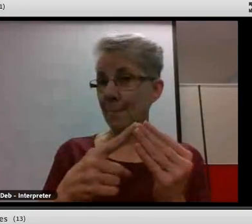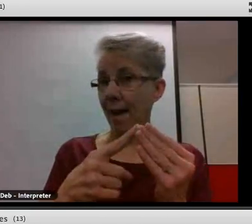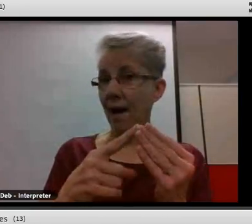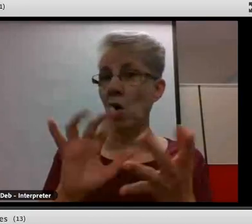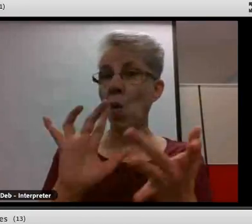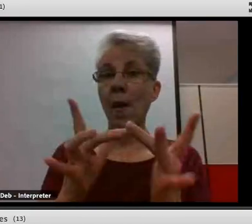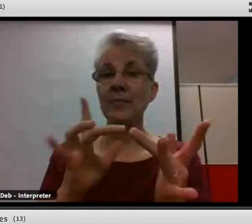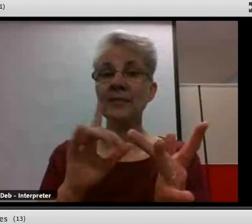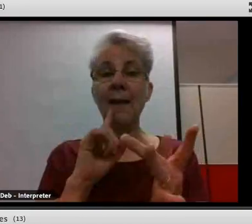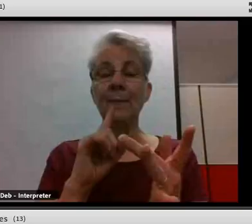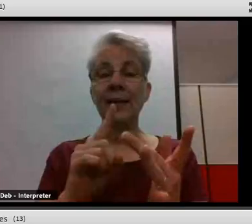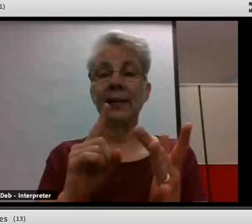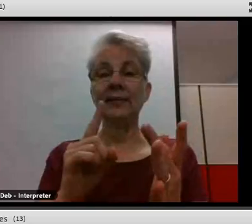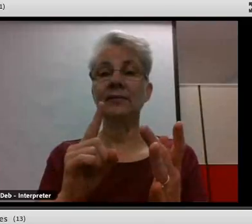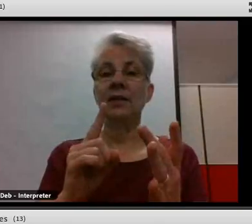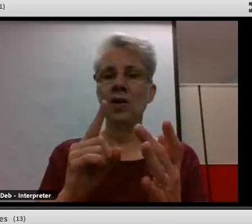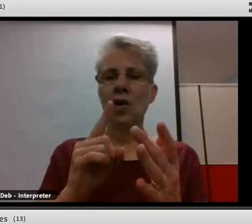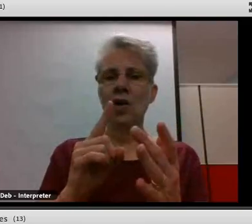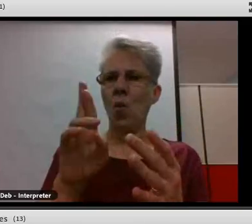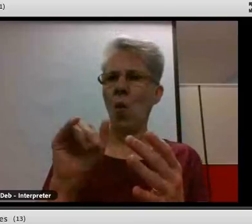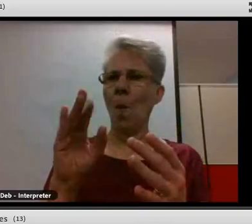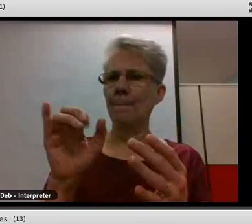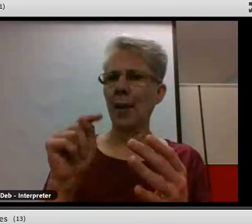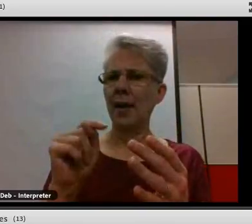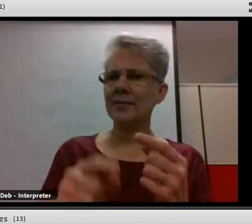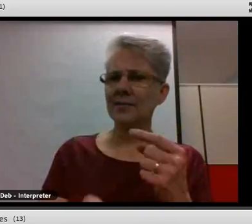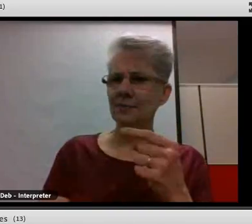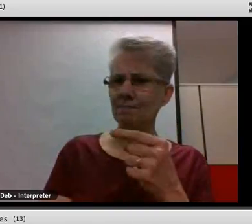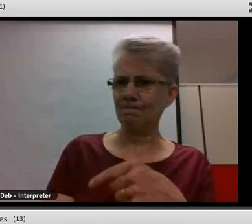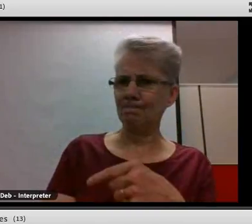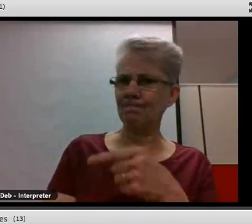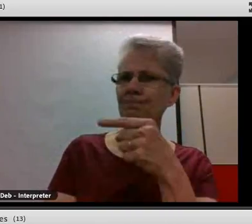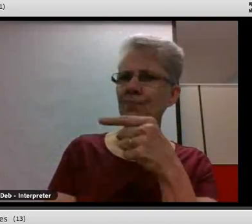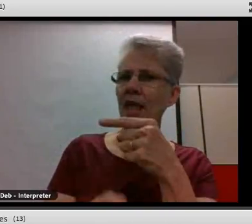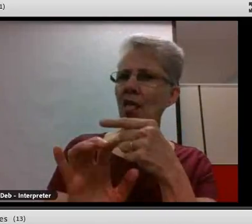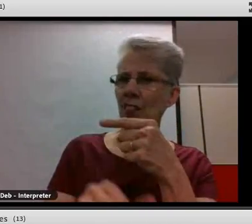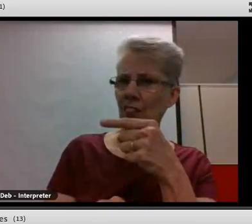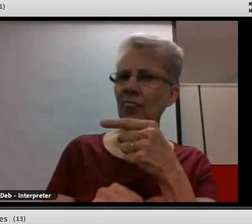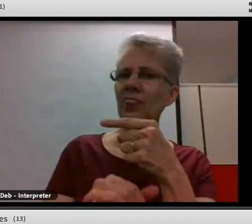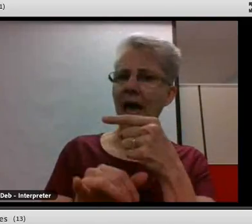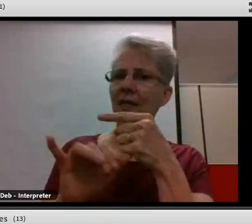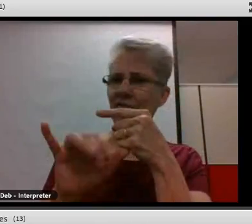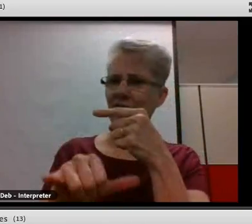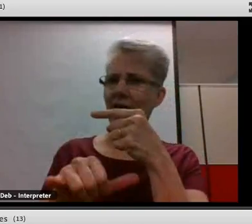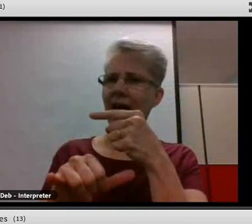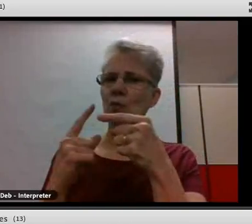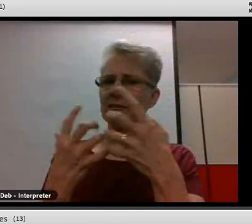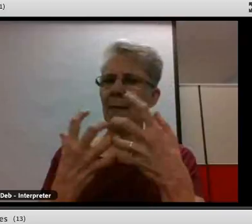I thought it was really neat. So if you have a chance to go to Penney's and look at that, that might be something worth looking at.